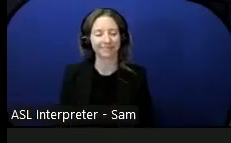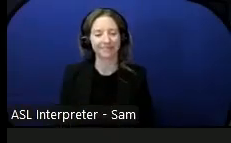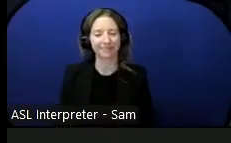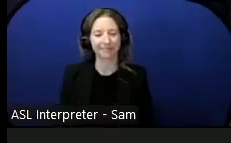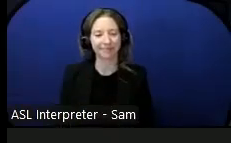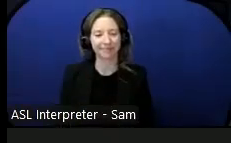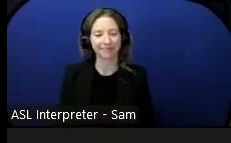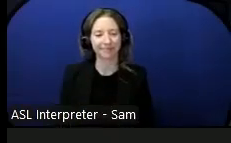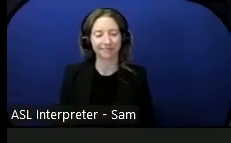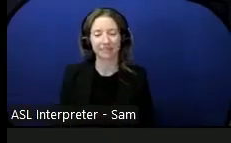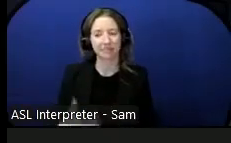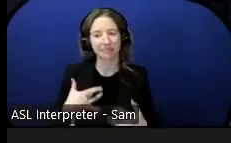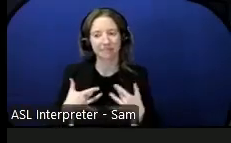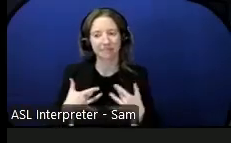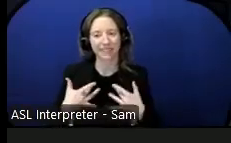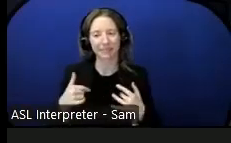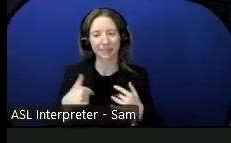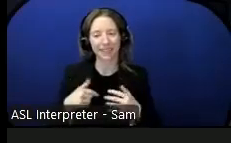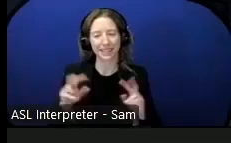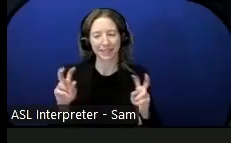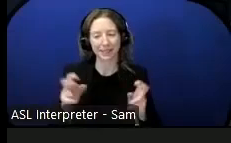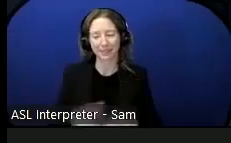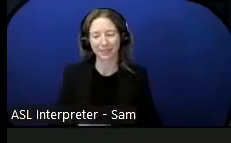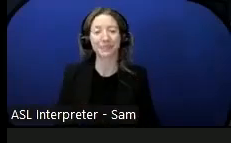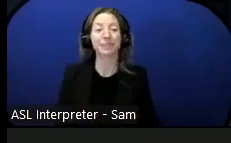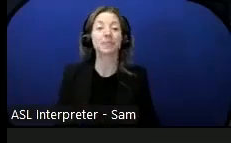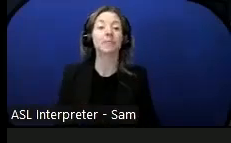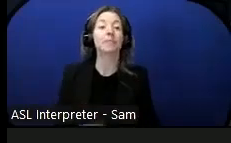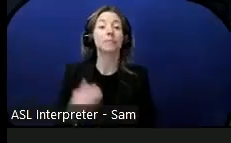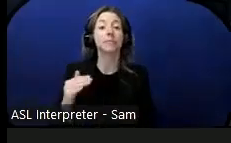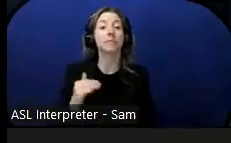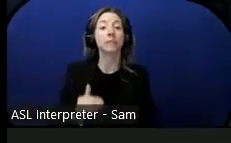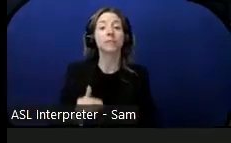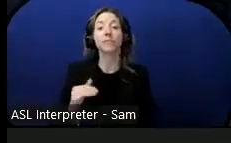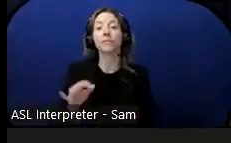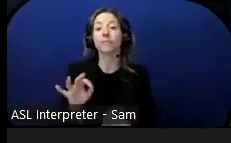All right. so we're going to talk about form accessibility now.